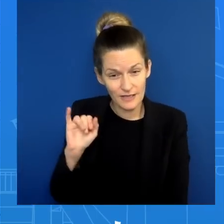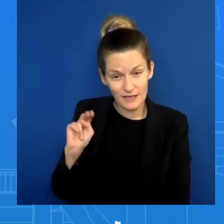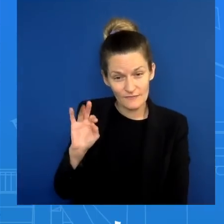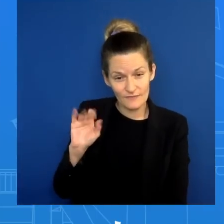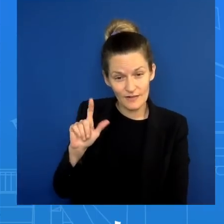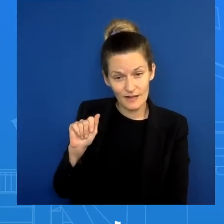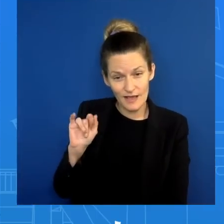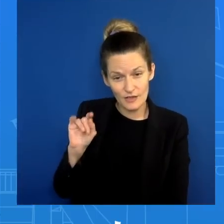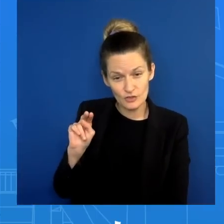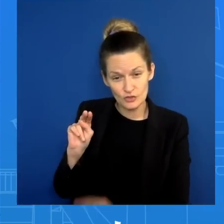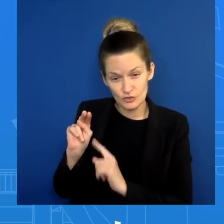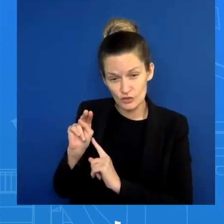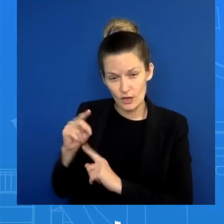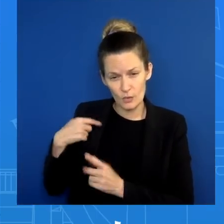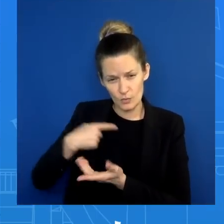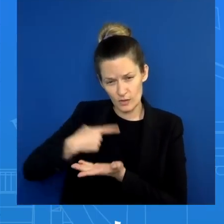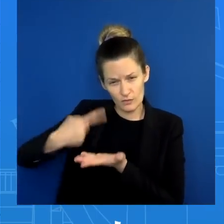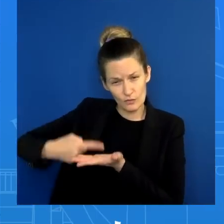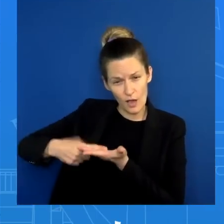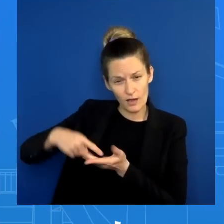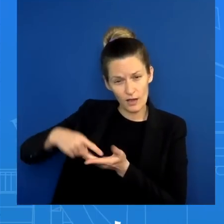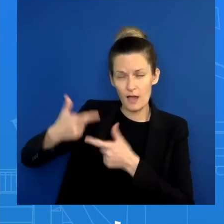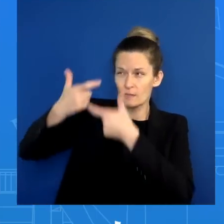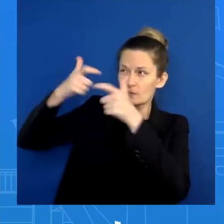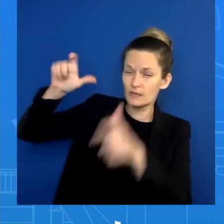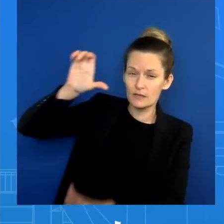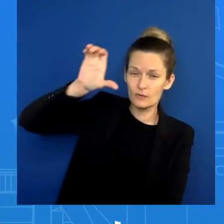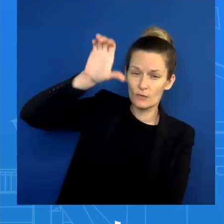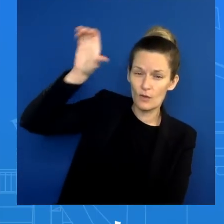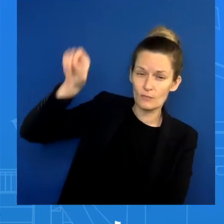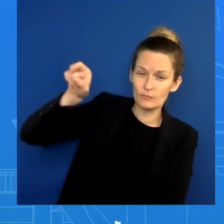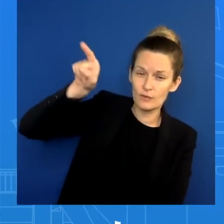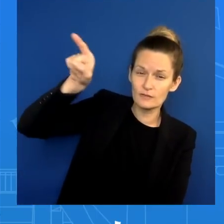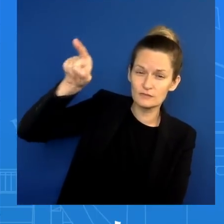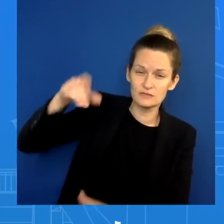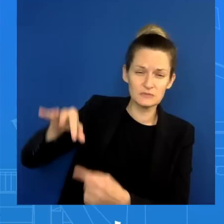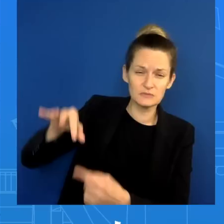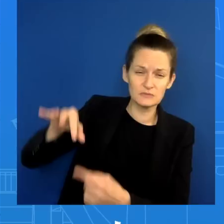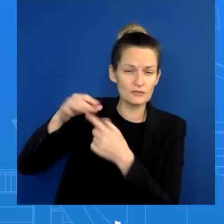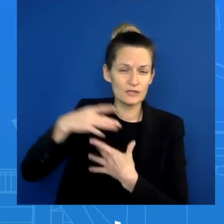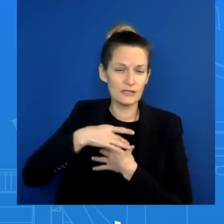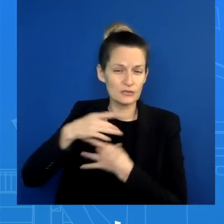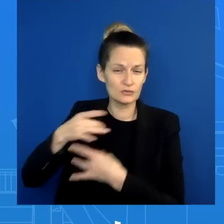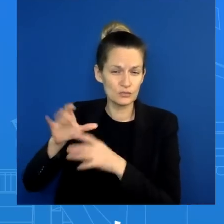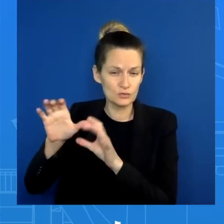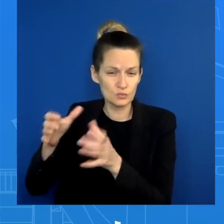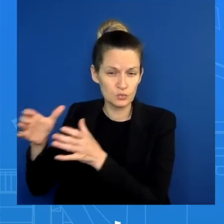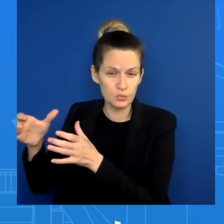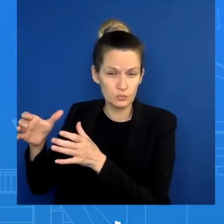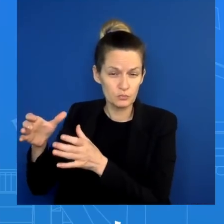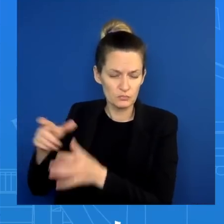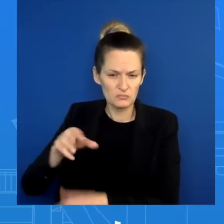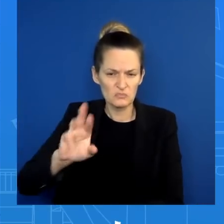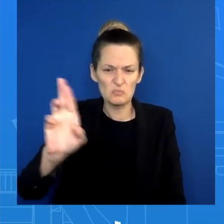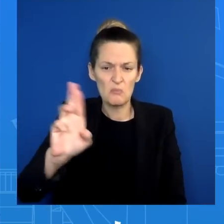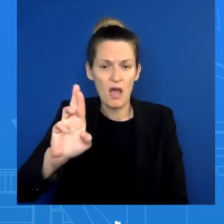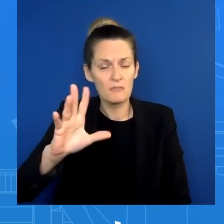Republicans step up to the plate. And they voted against Medicare being able to negotiate and lowering costs.